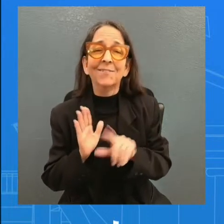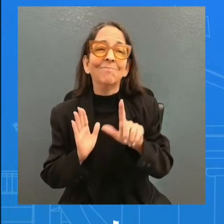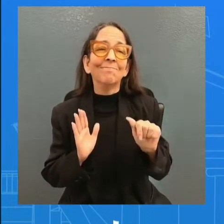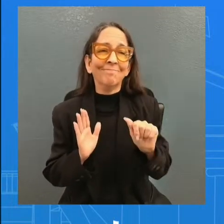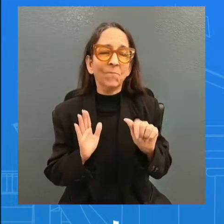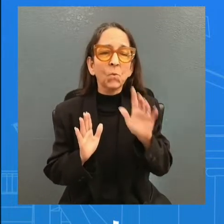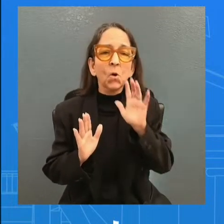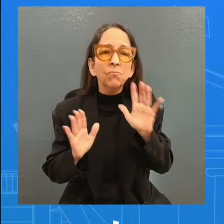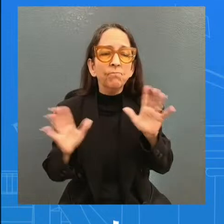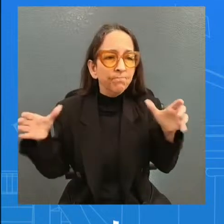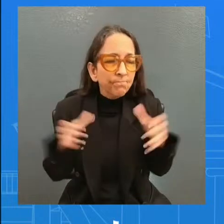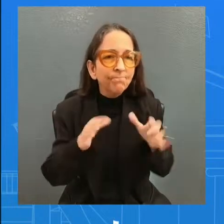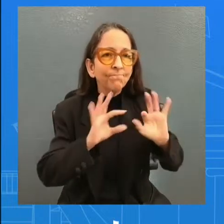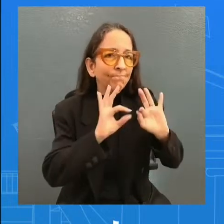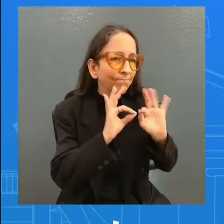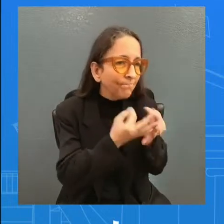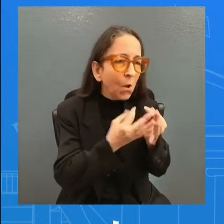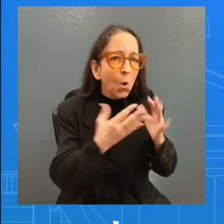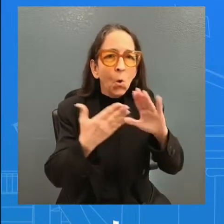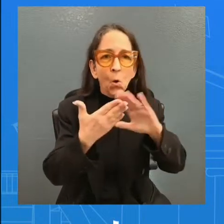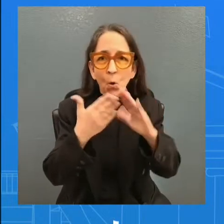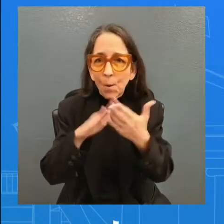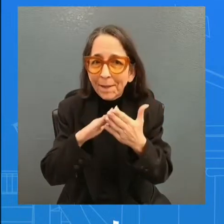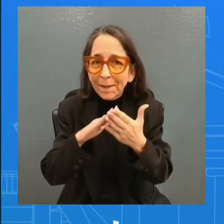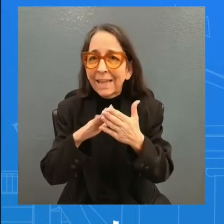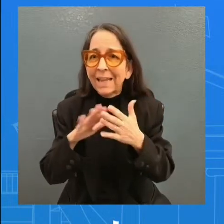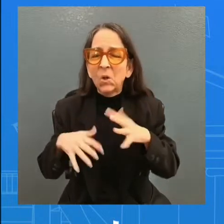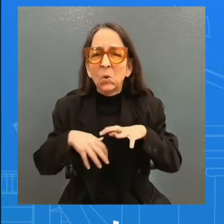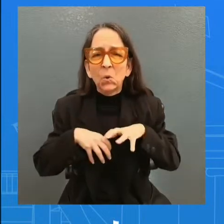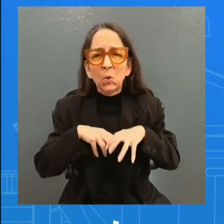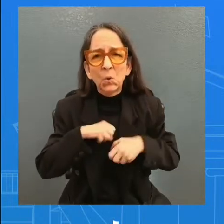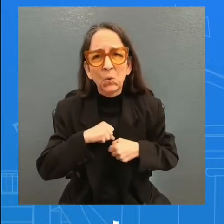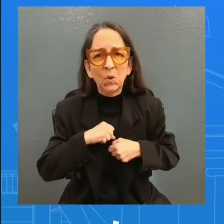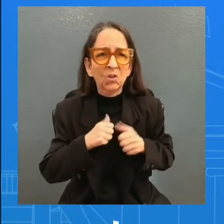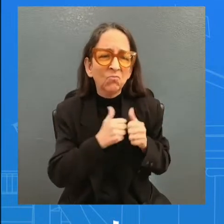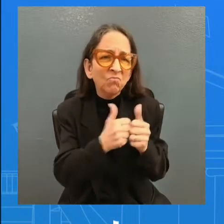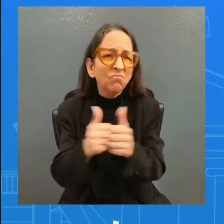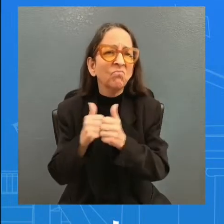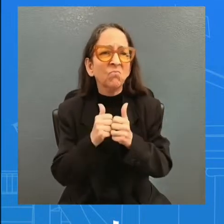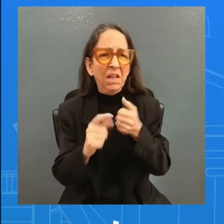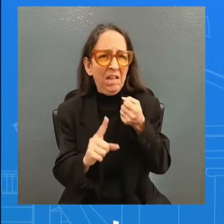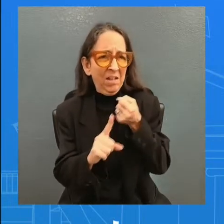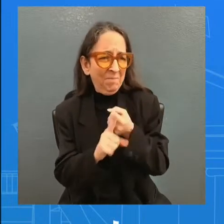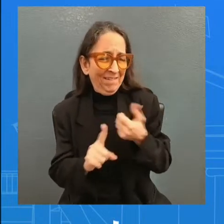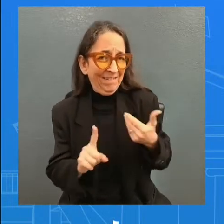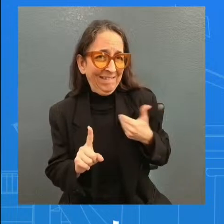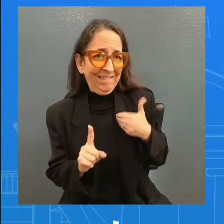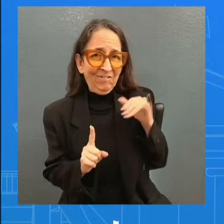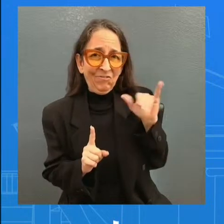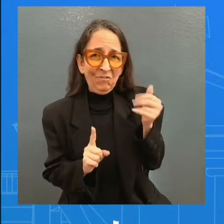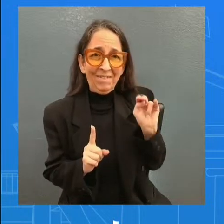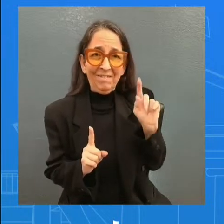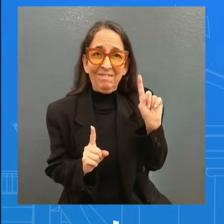impacted by the tragic attack on January 1st and meet with local and state officials on the ground.